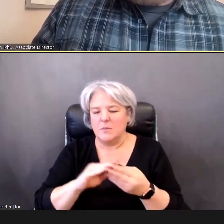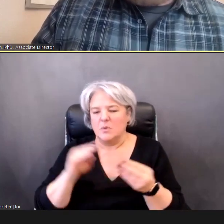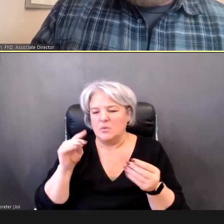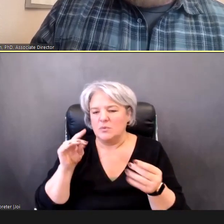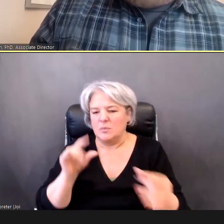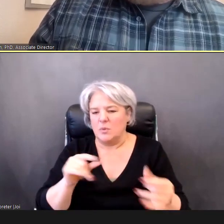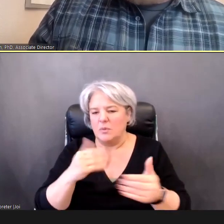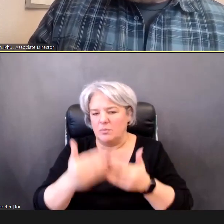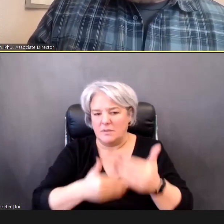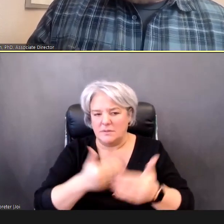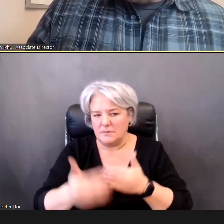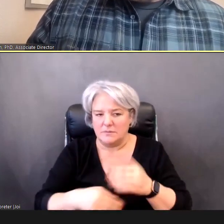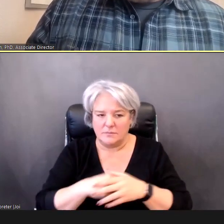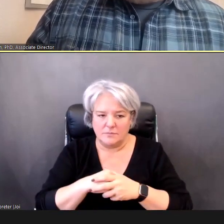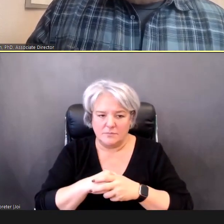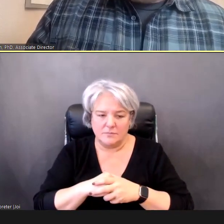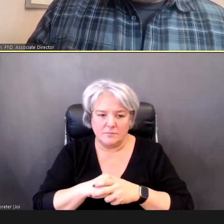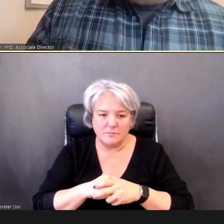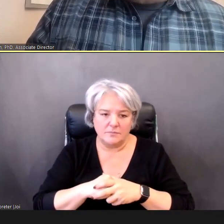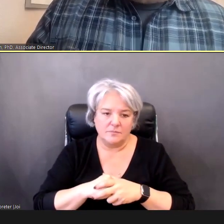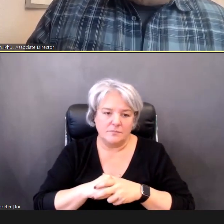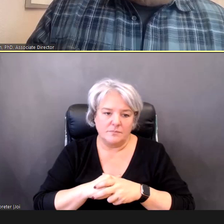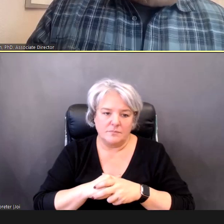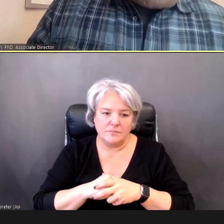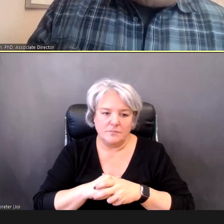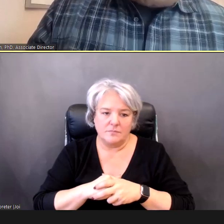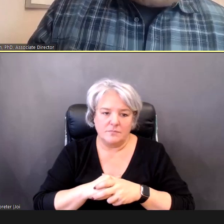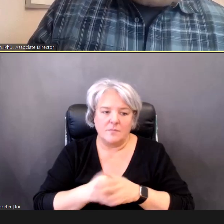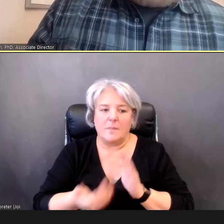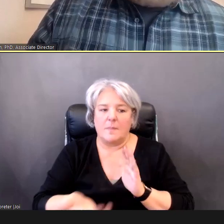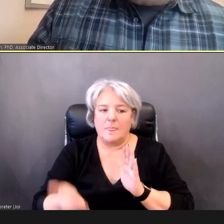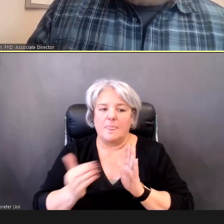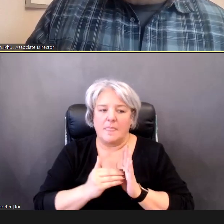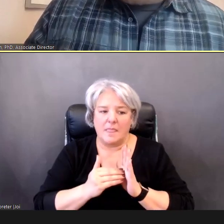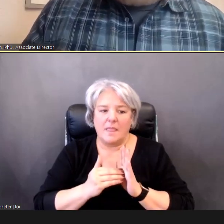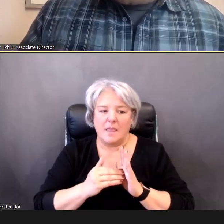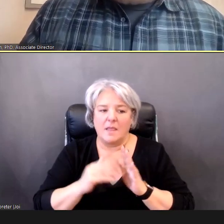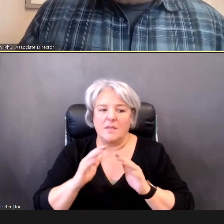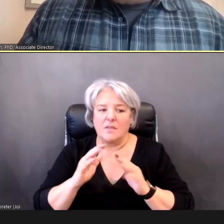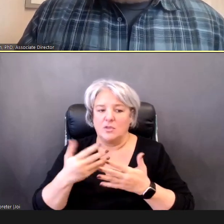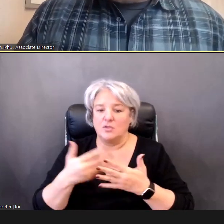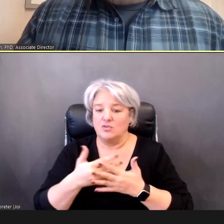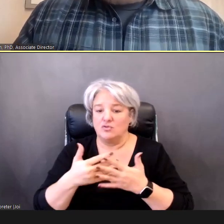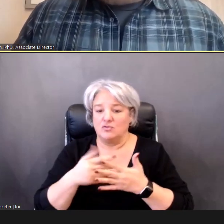experiencing so um and again the